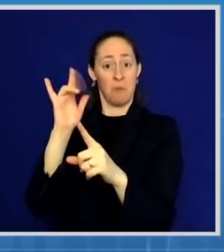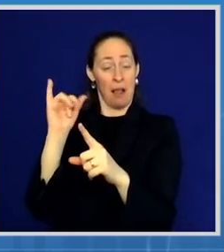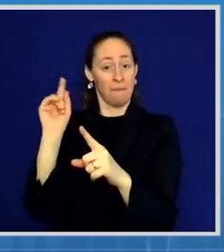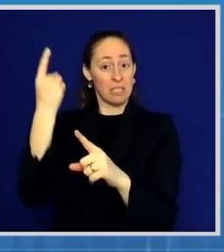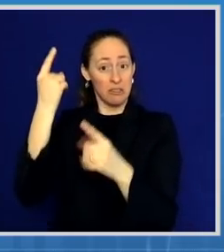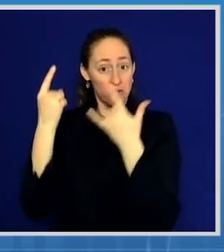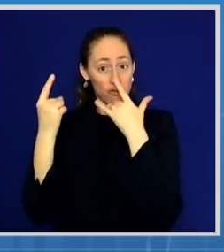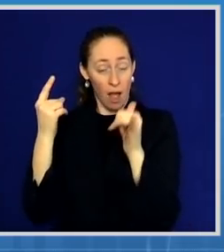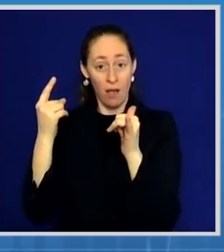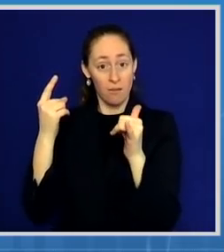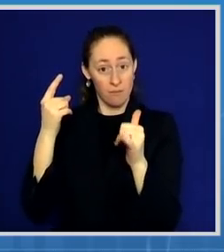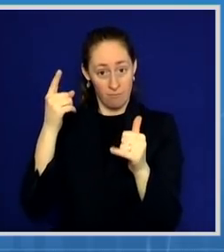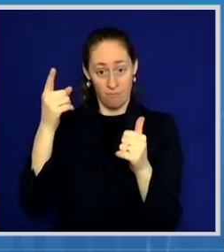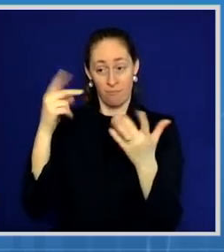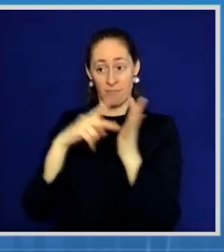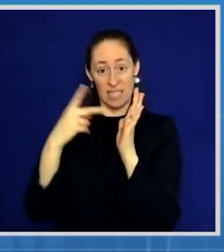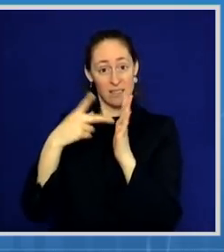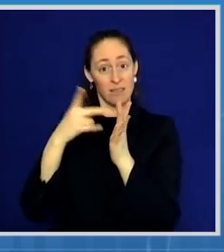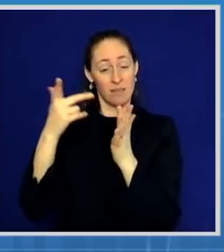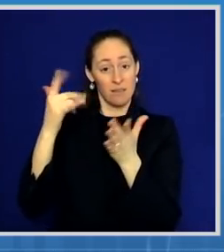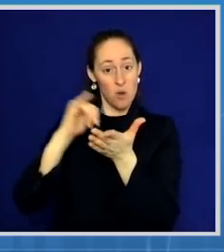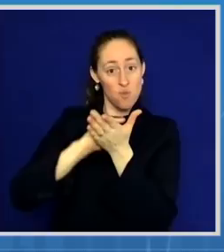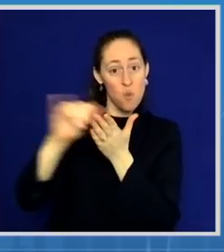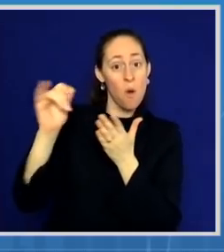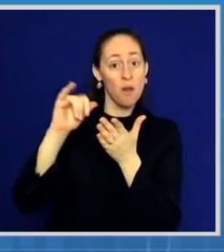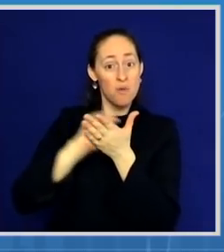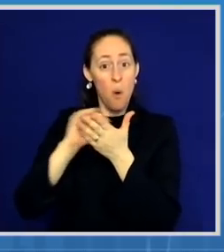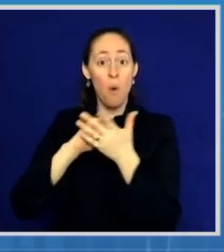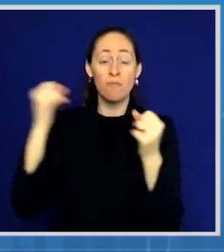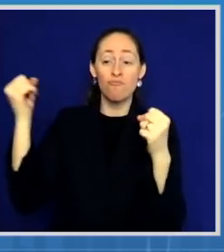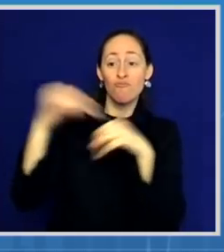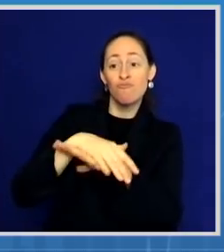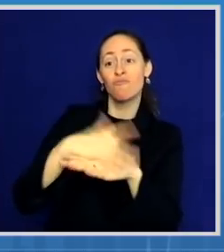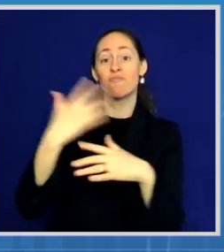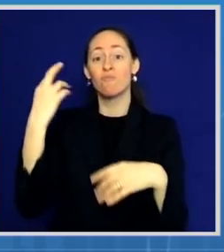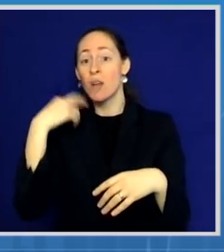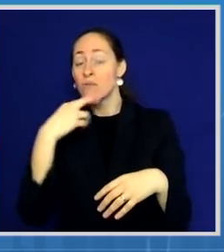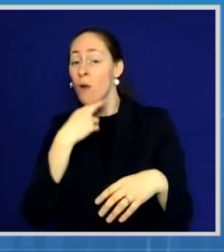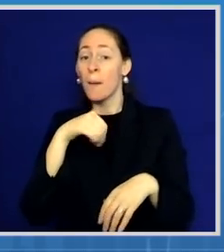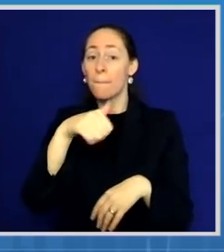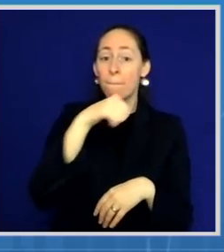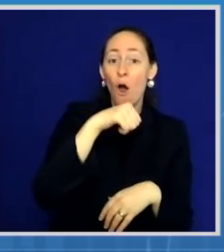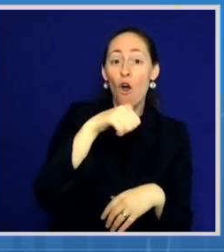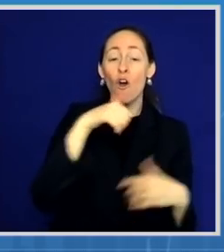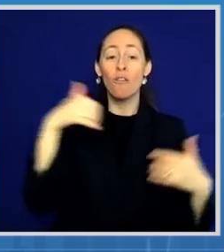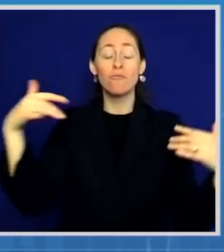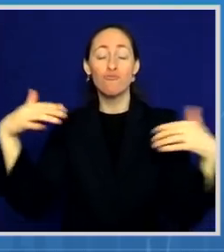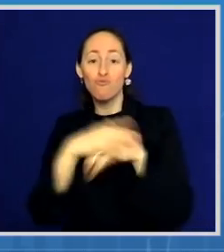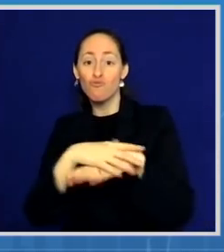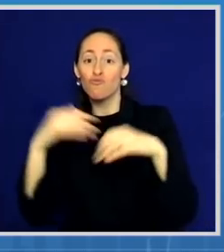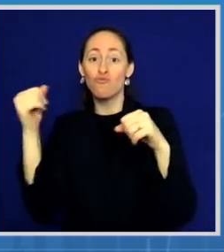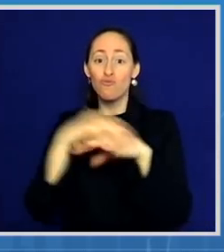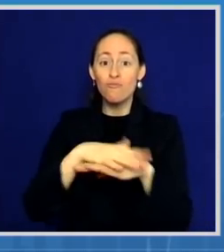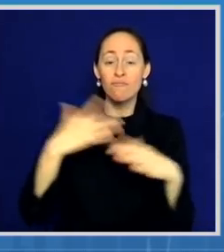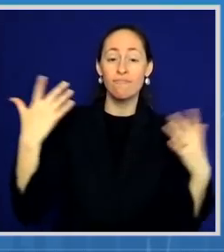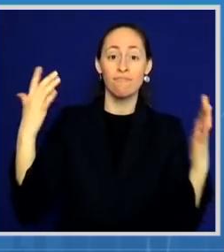at that restaurants and bars and arenas and the like, will masks still be required indoors?